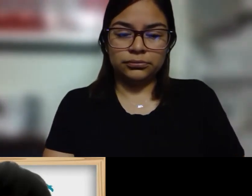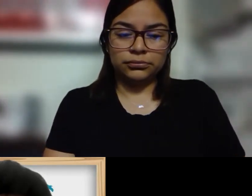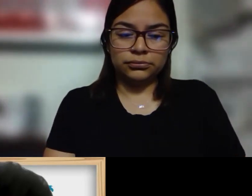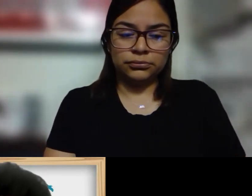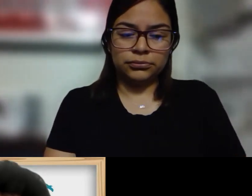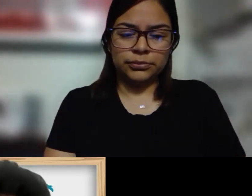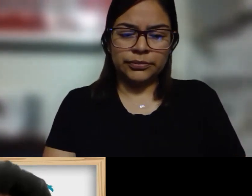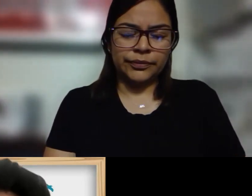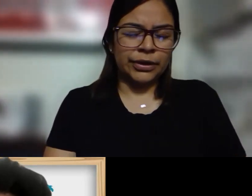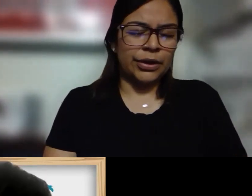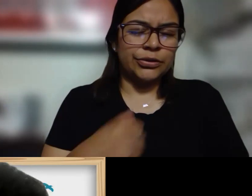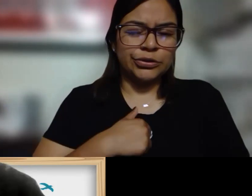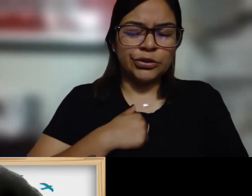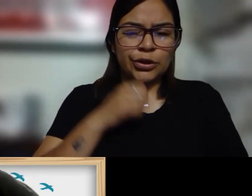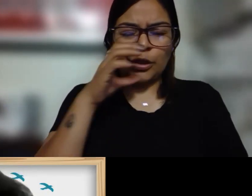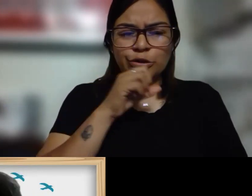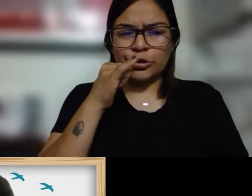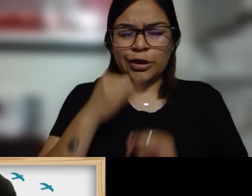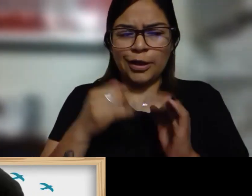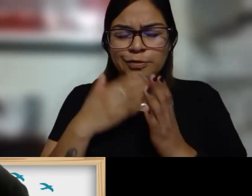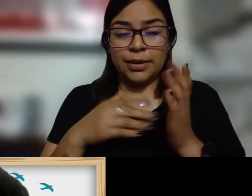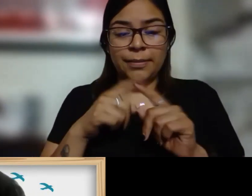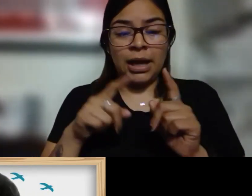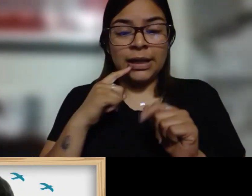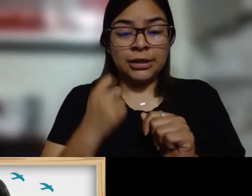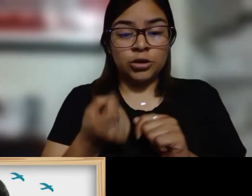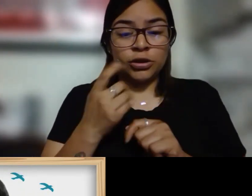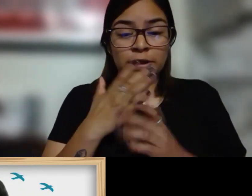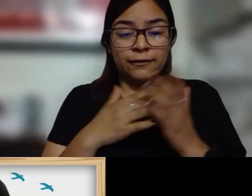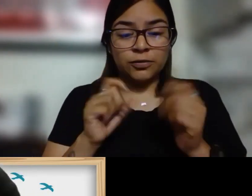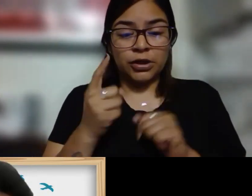an update in your packet about adrc Round Table webinars take to